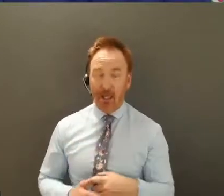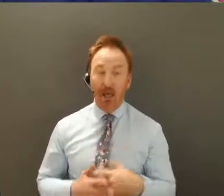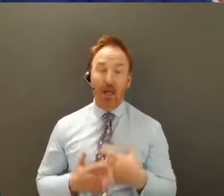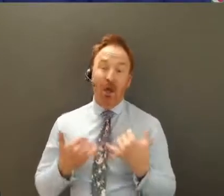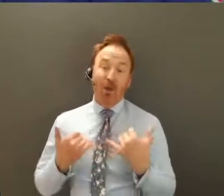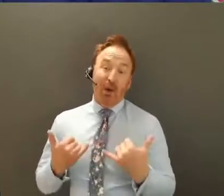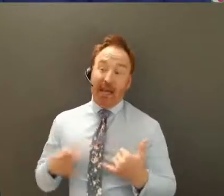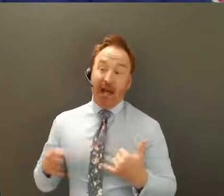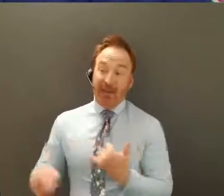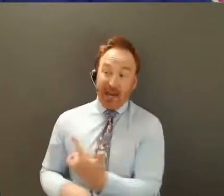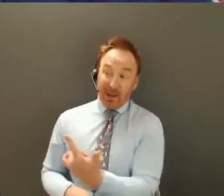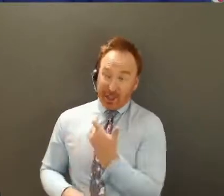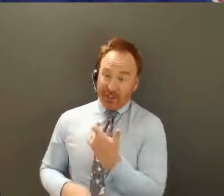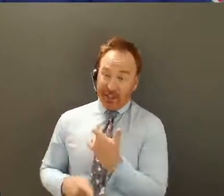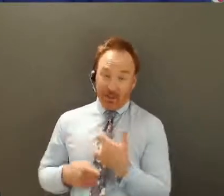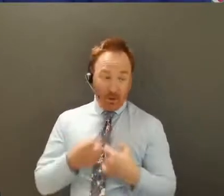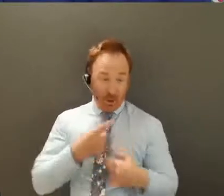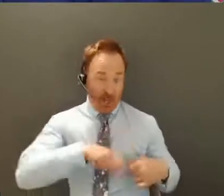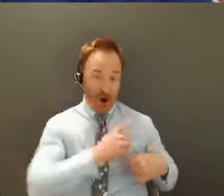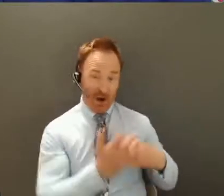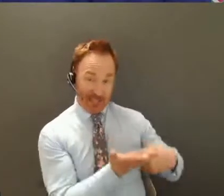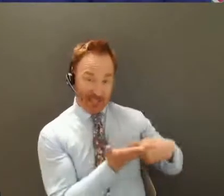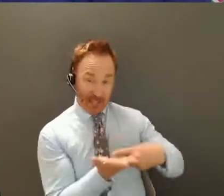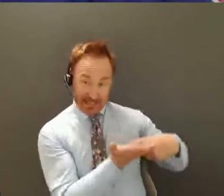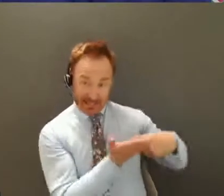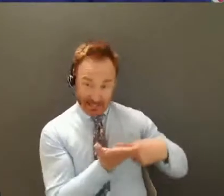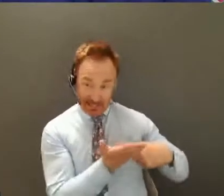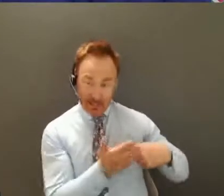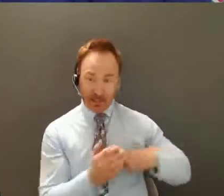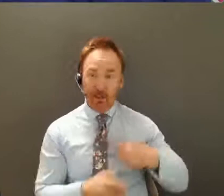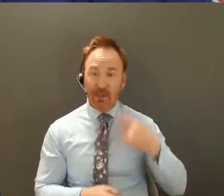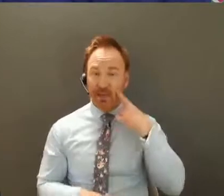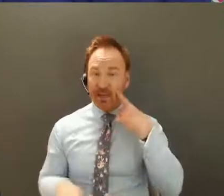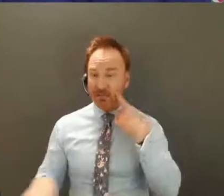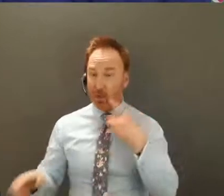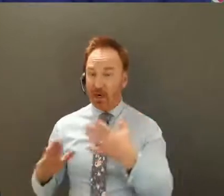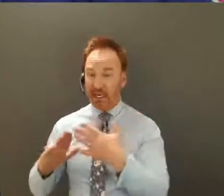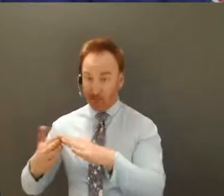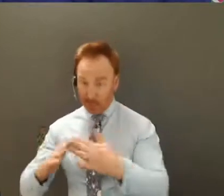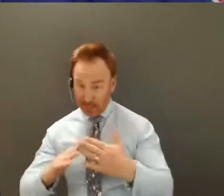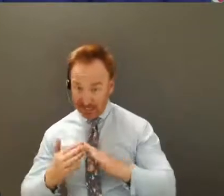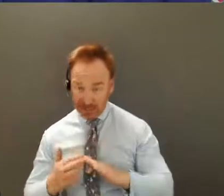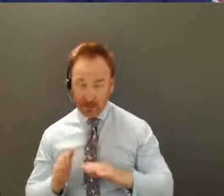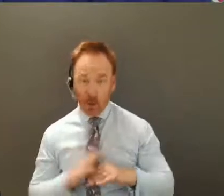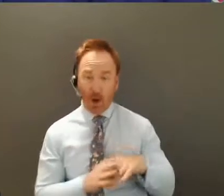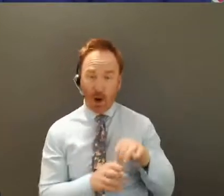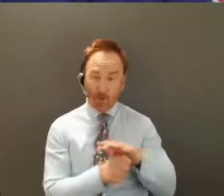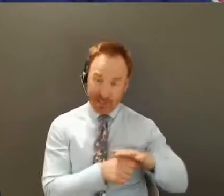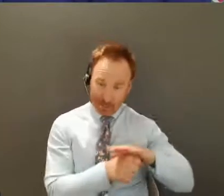And false what of those were people who were sent South and another one was a local